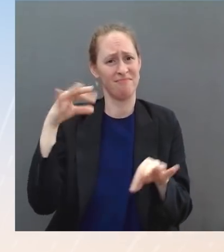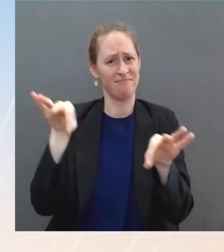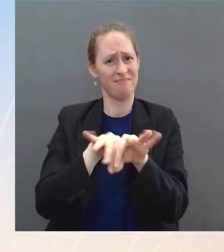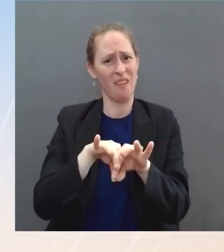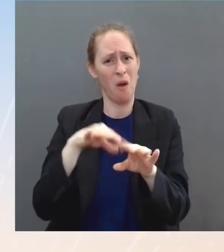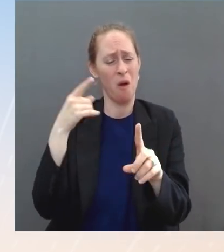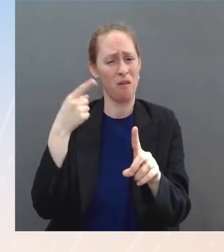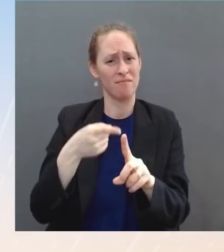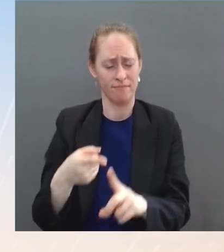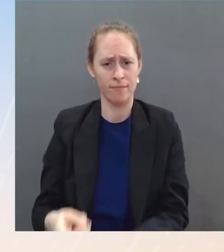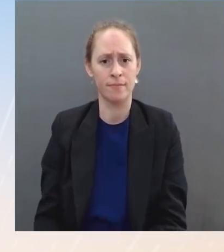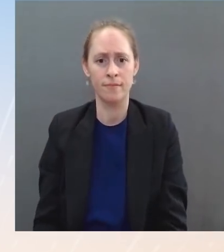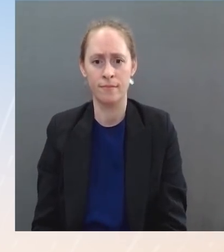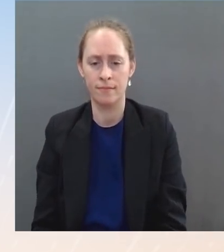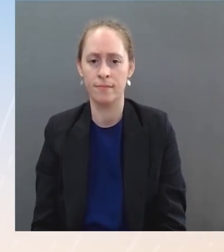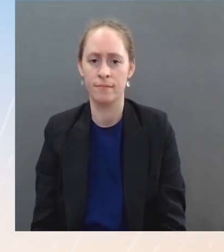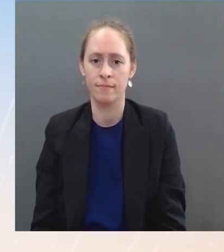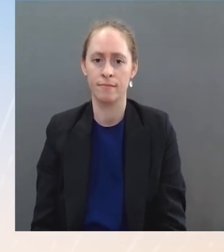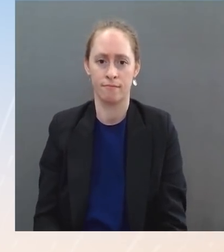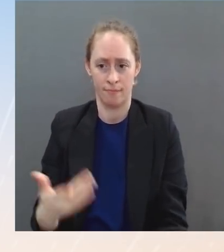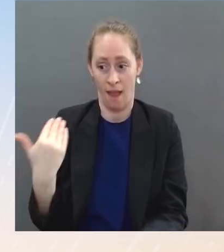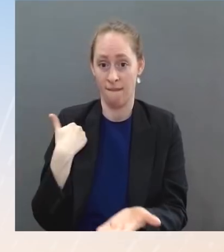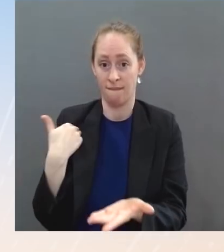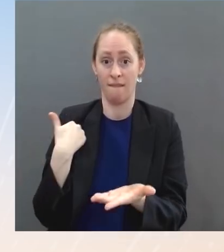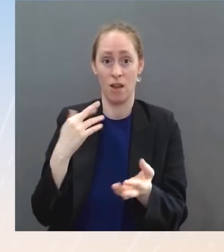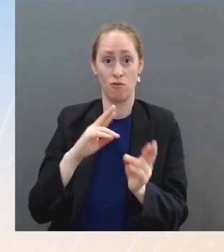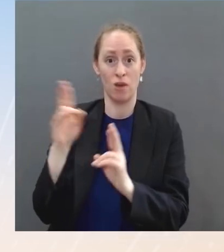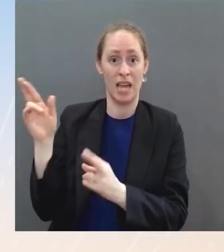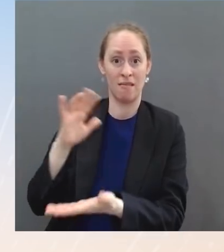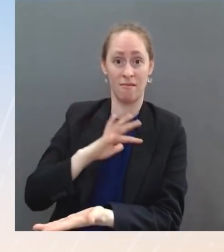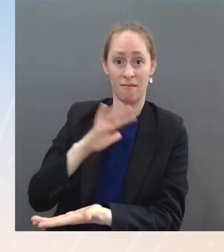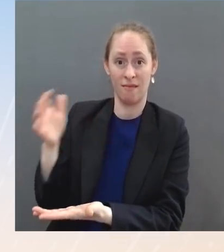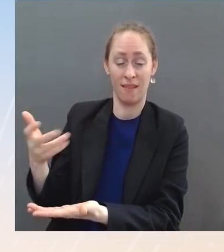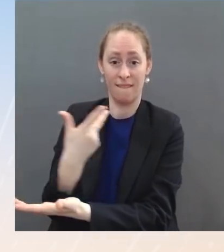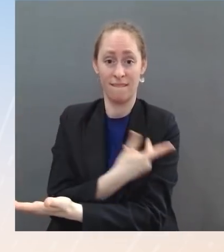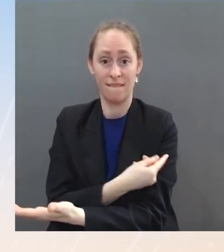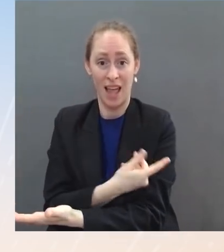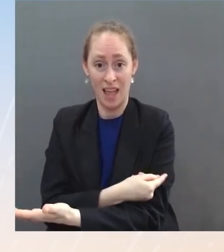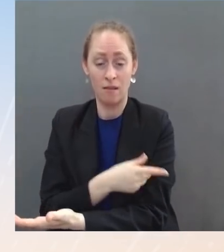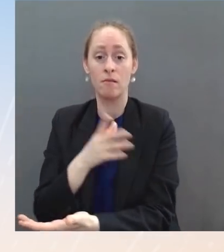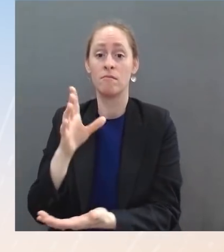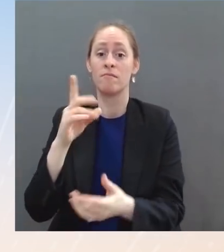it's because we need to -- a lot of -- there are countries around the world who are refusing our vaccine dose- --